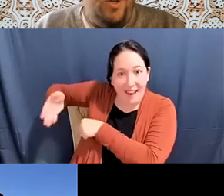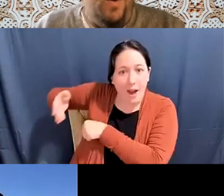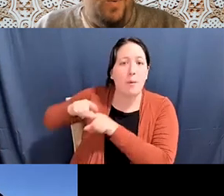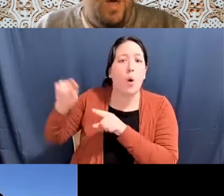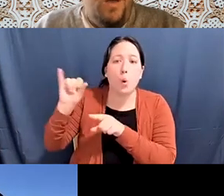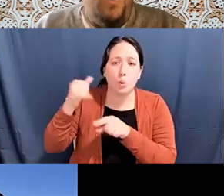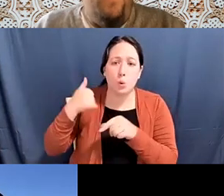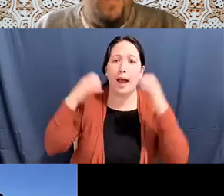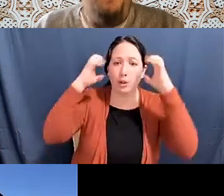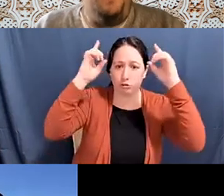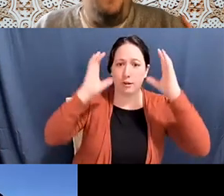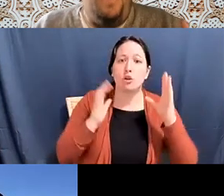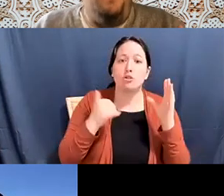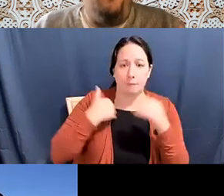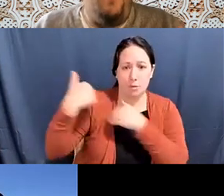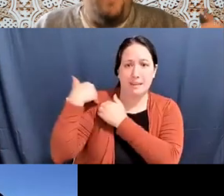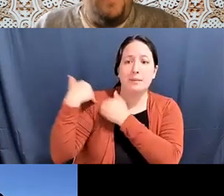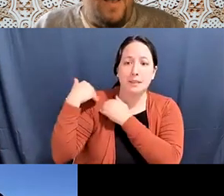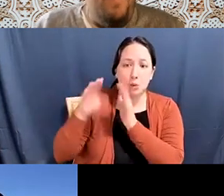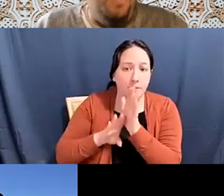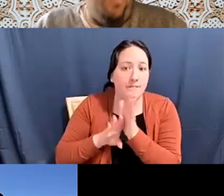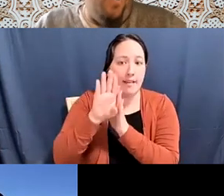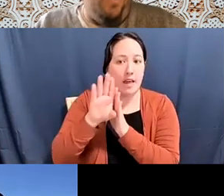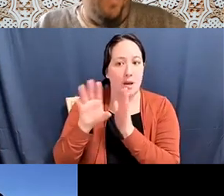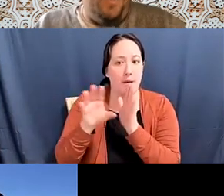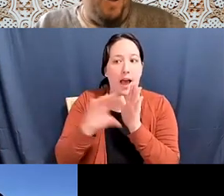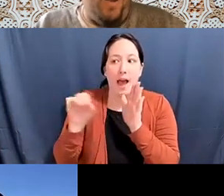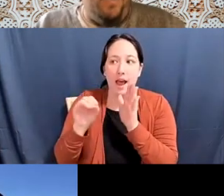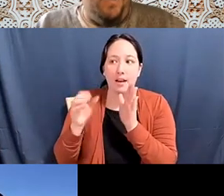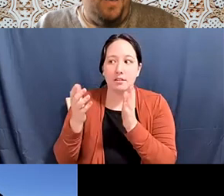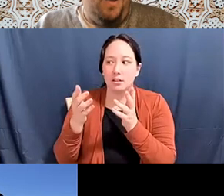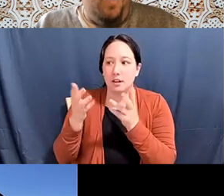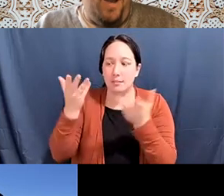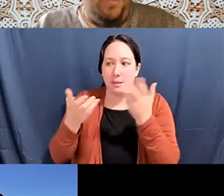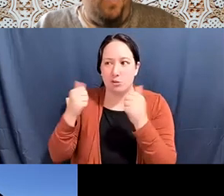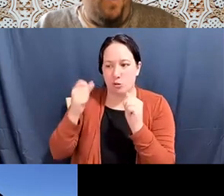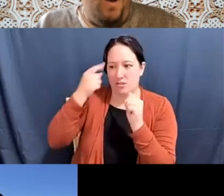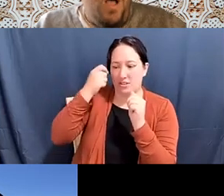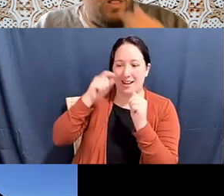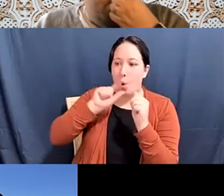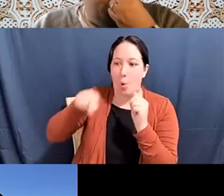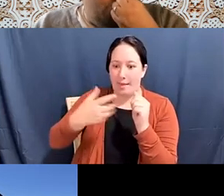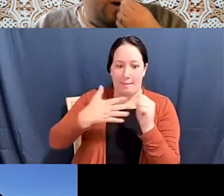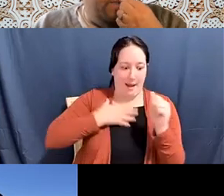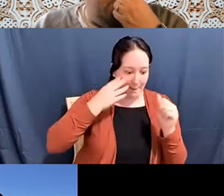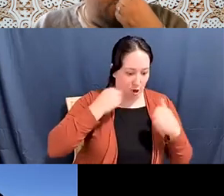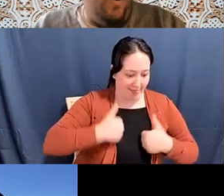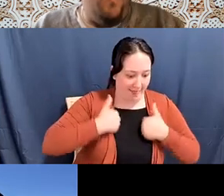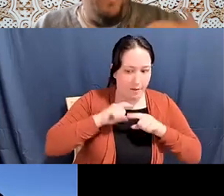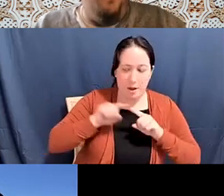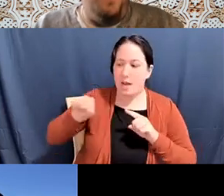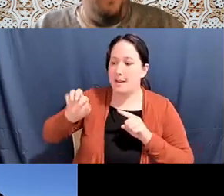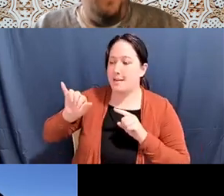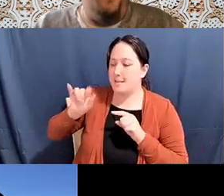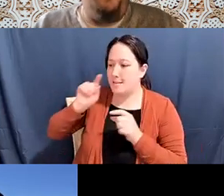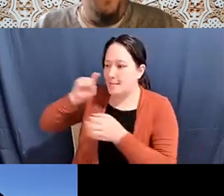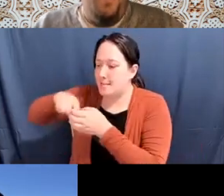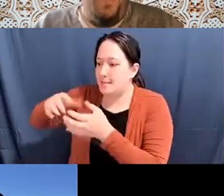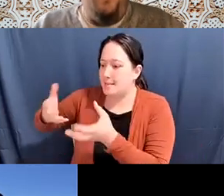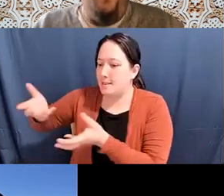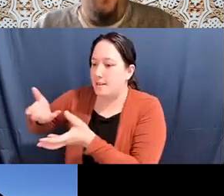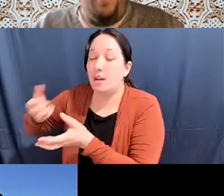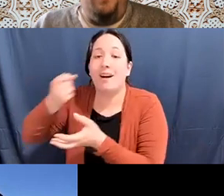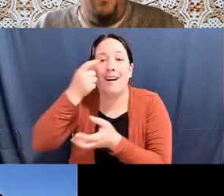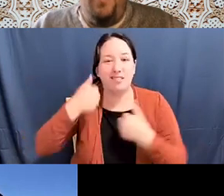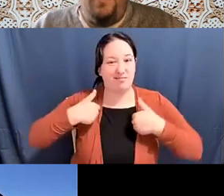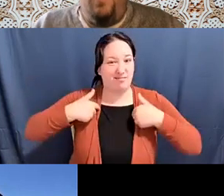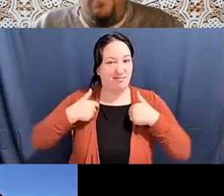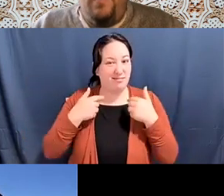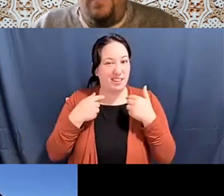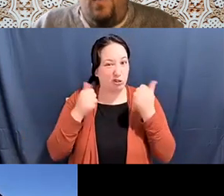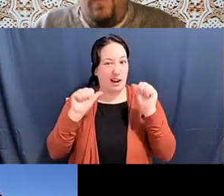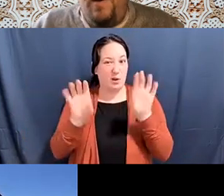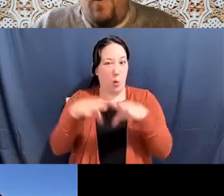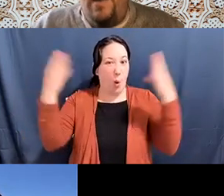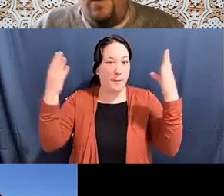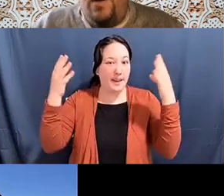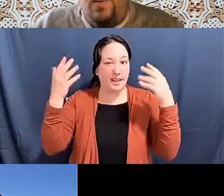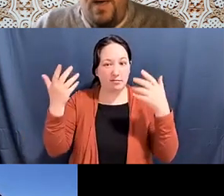Kyle Livie (he/him/his): to develop and and grow outside of maybe their own lived experience, right, so for a lot of us we're working with students, we're trying to open those doors. I know at Ohlone one of the things that we've been trying to do